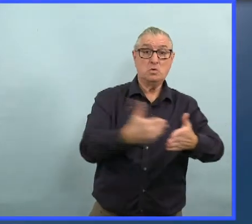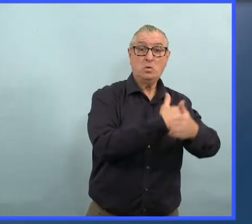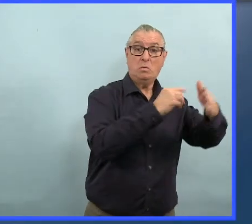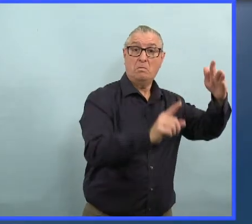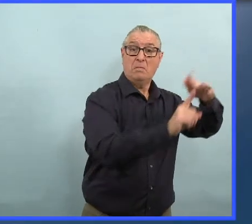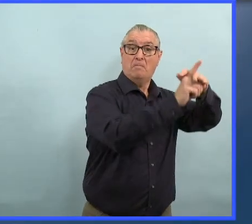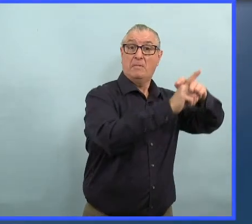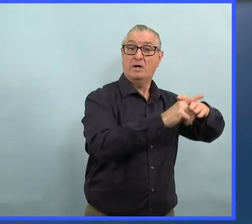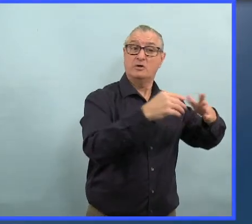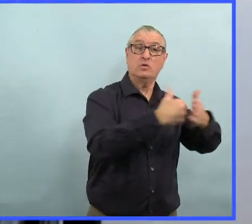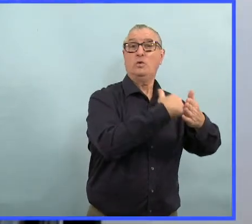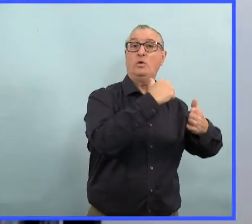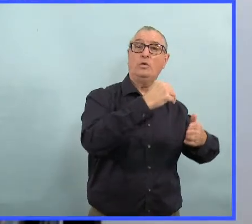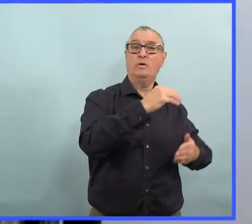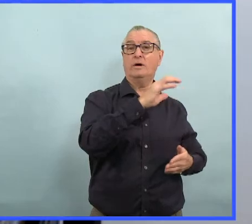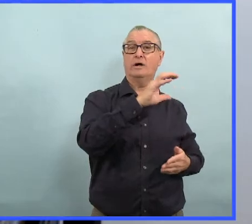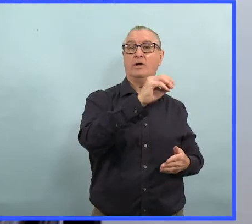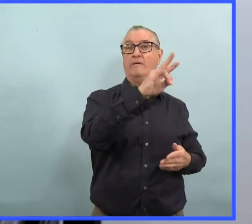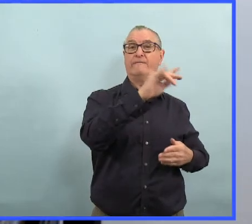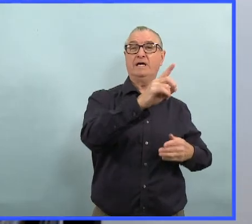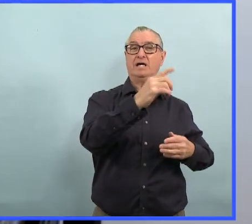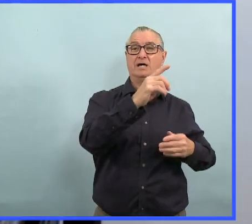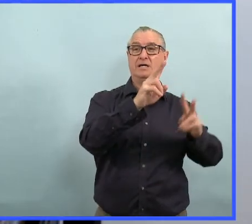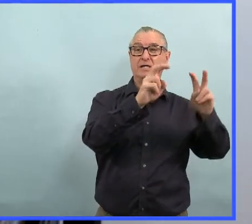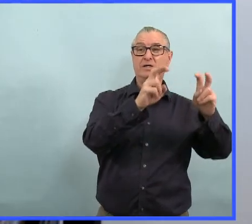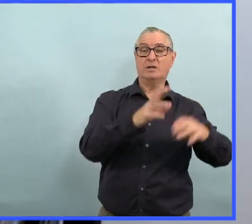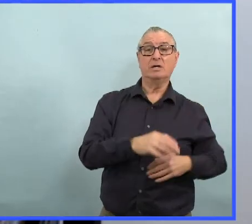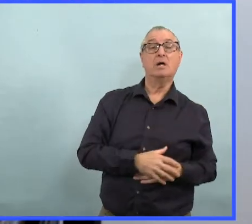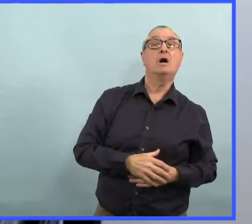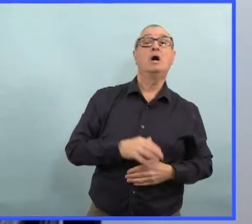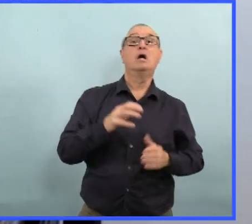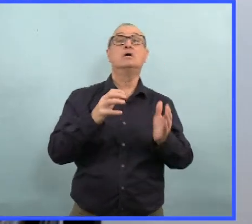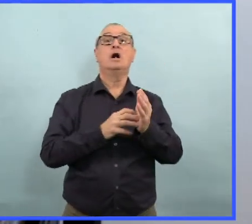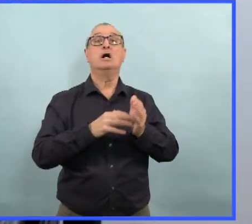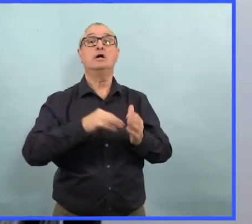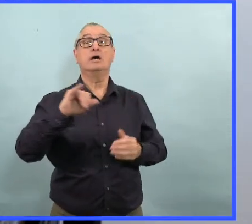yeah i would say that's very reasonable to think um this virus has shown that it